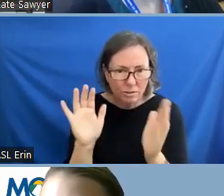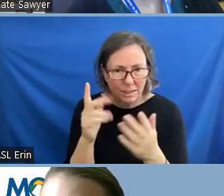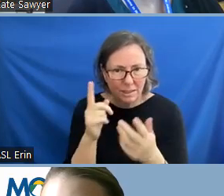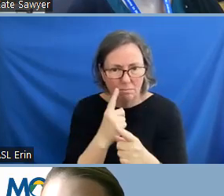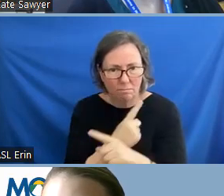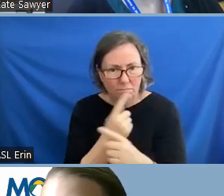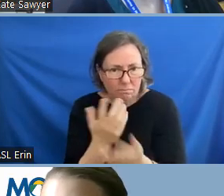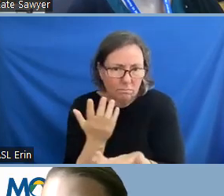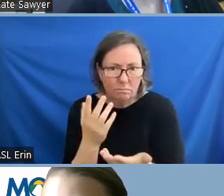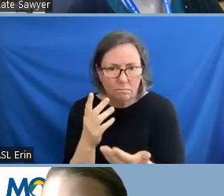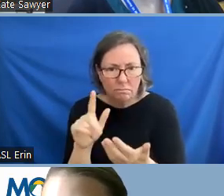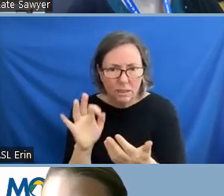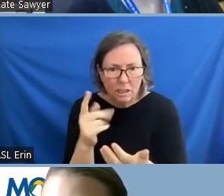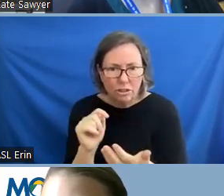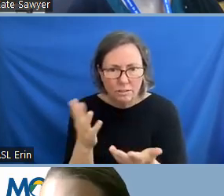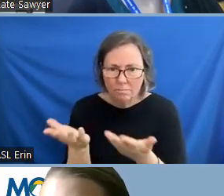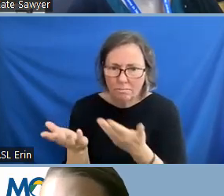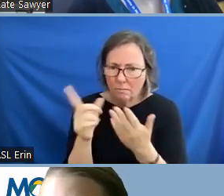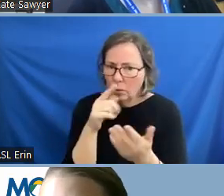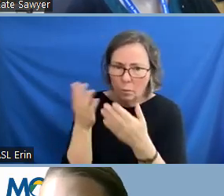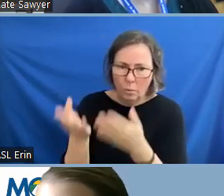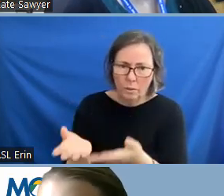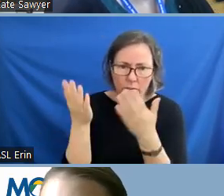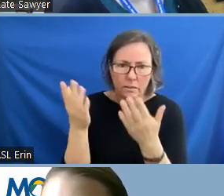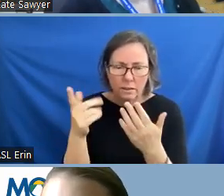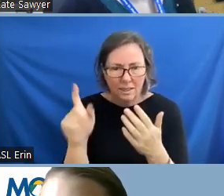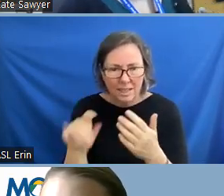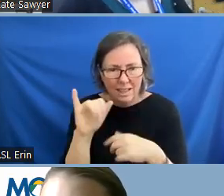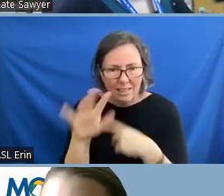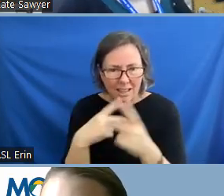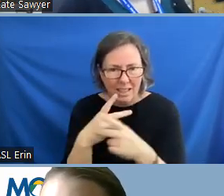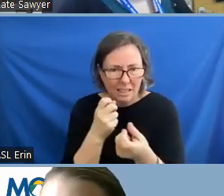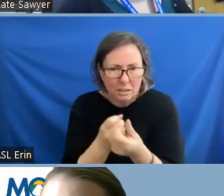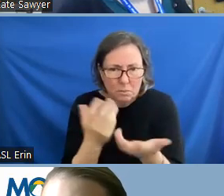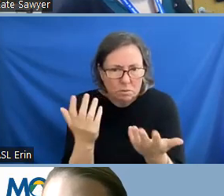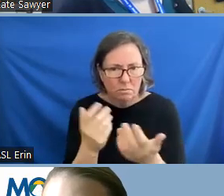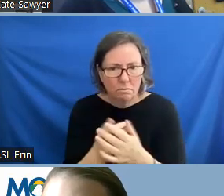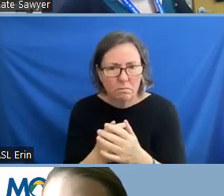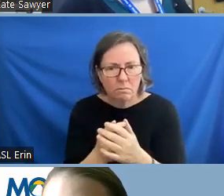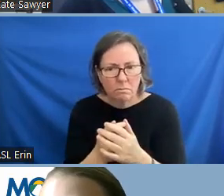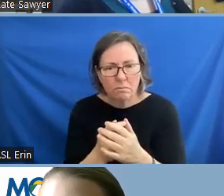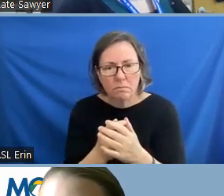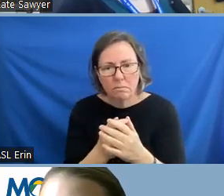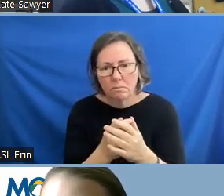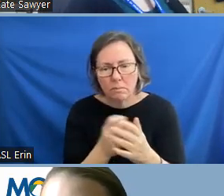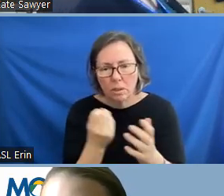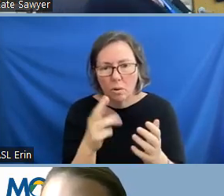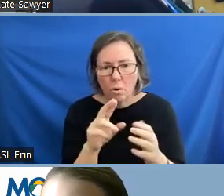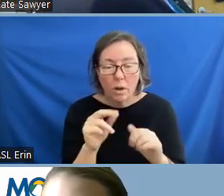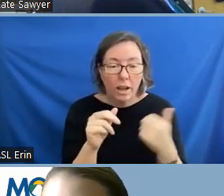of presenting as needing that kind of support? Is there other documentation? I mean if it was a